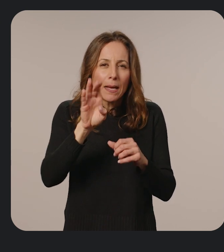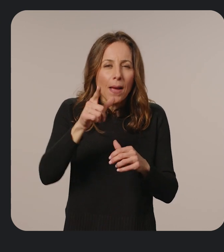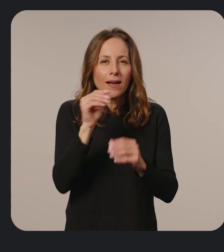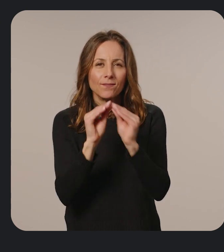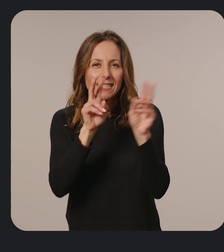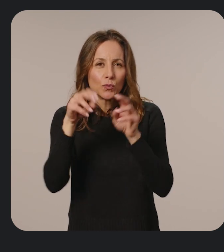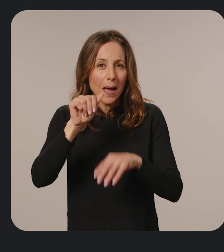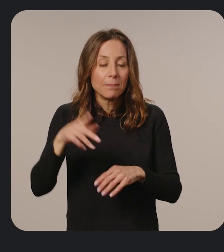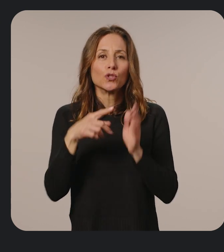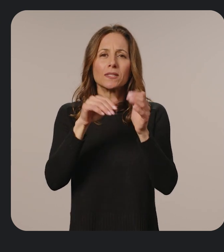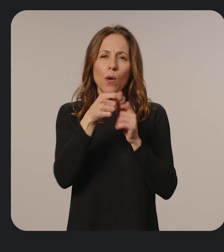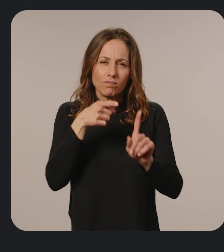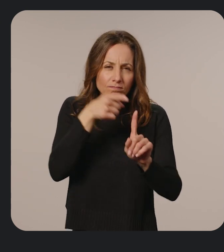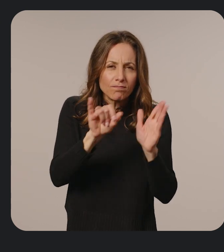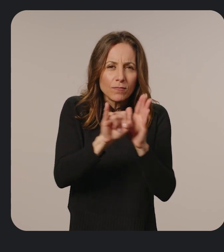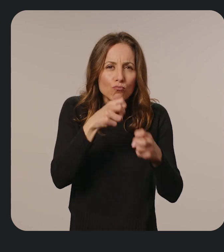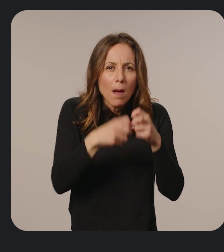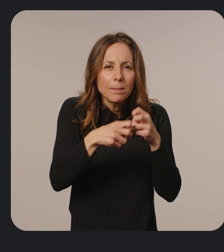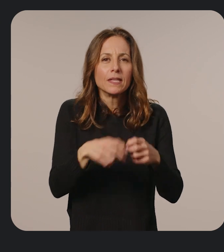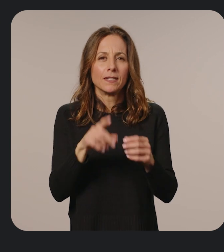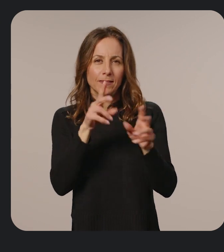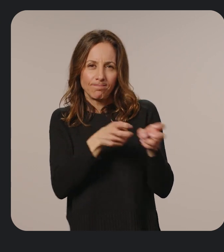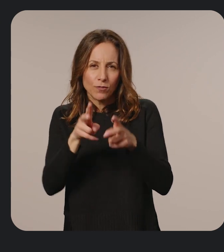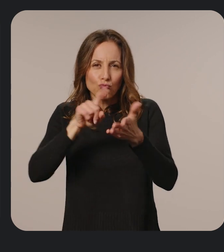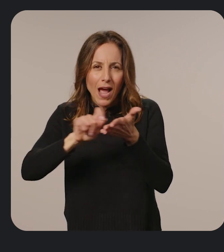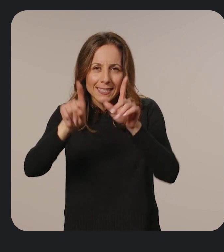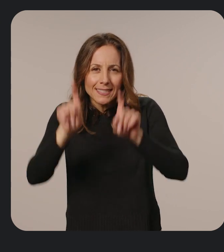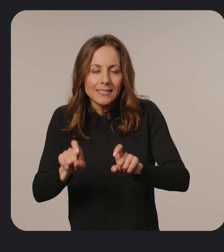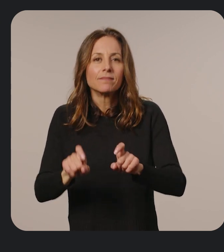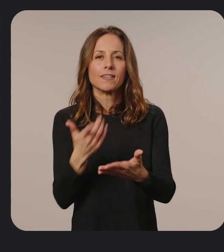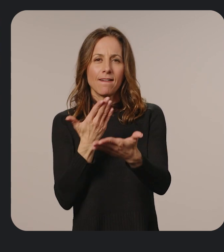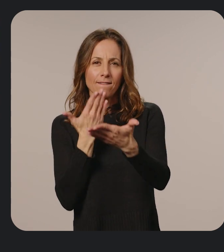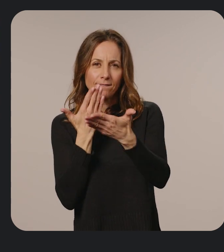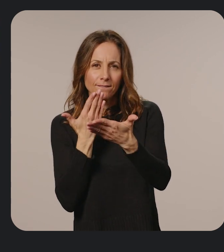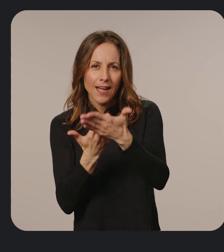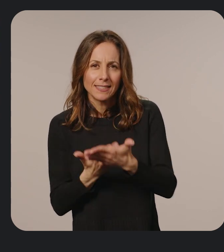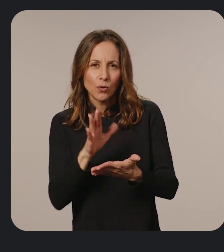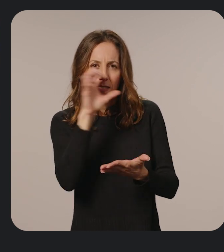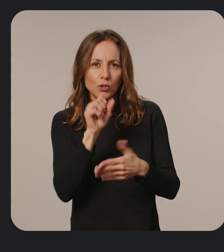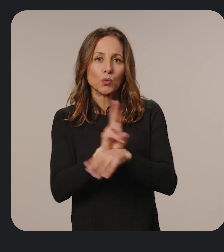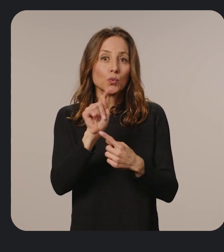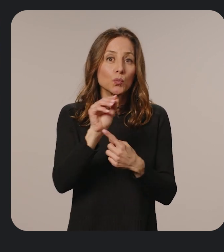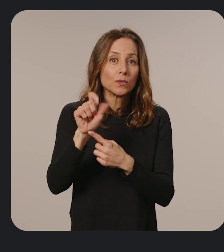It shows you how to define the problem you're trying to solve, reproduce it by writing a test, validate your assumptions by using tools